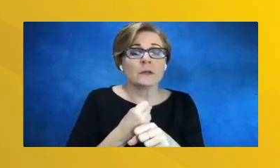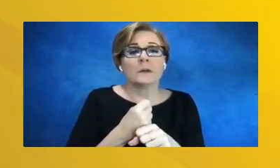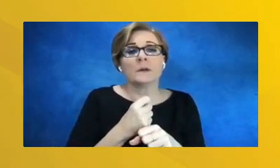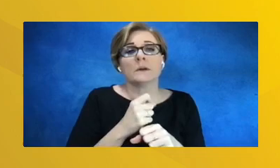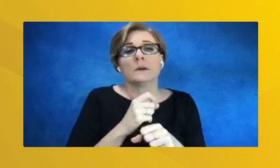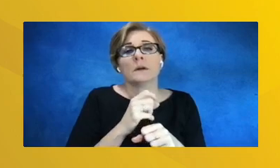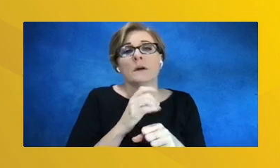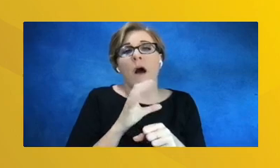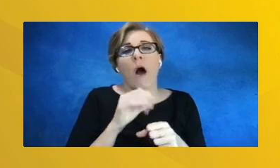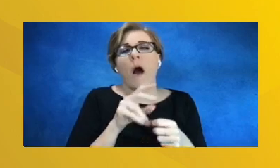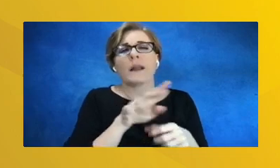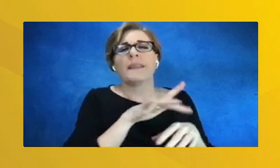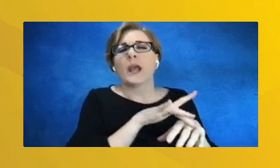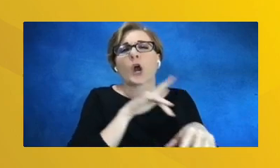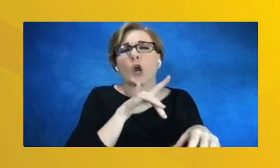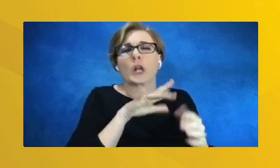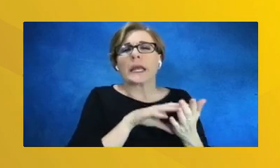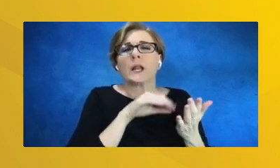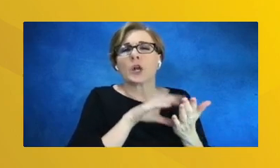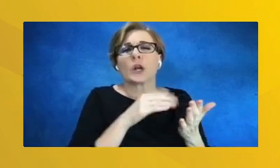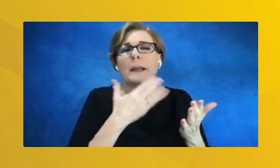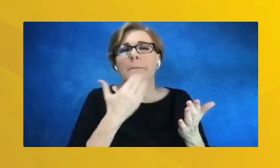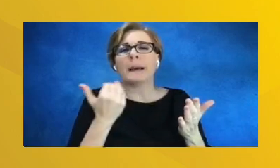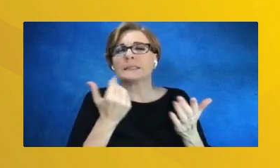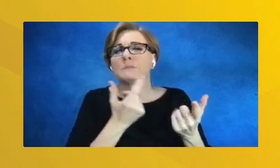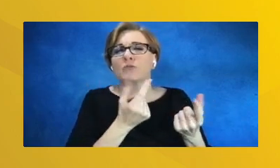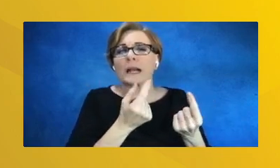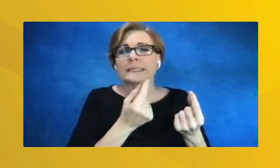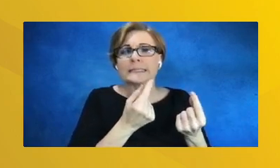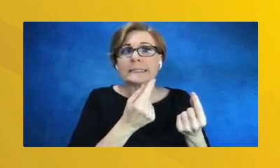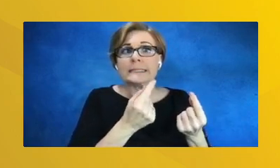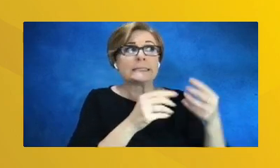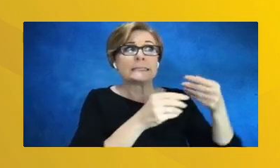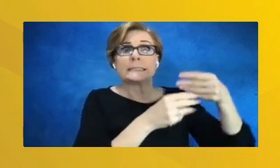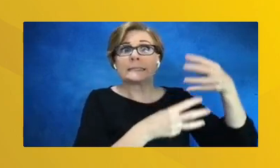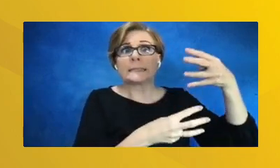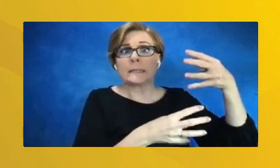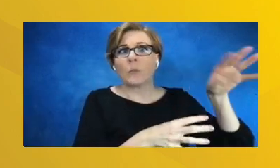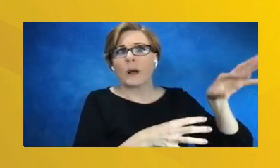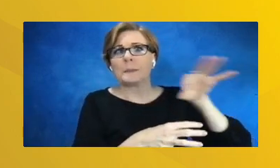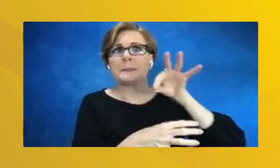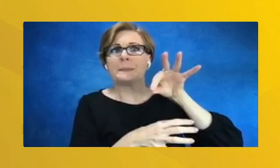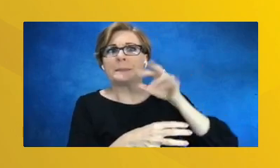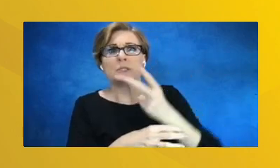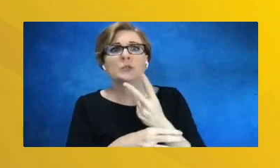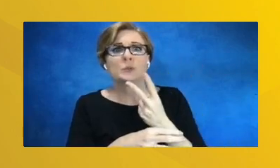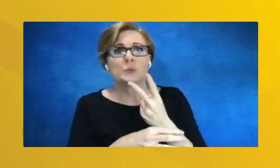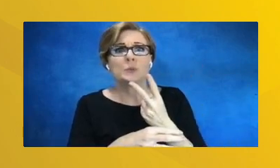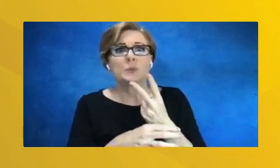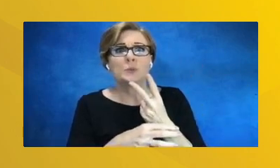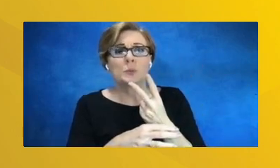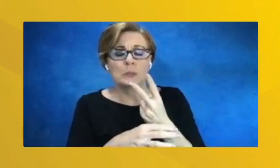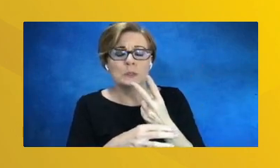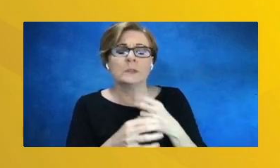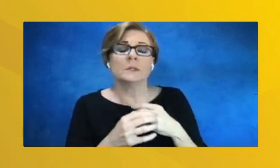early learning best practices. So we are currently working on building out that schedule now and we really hope that